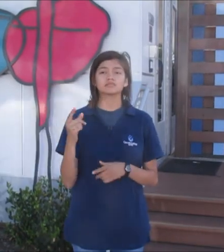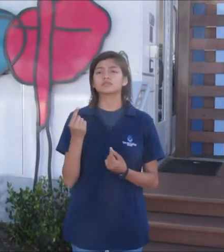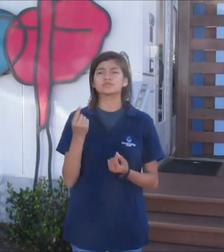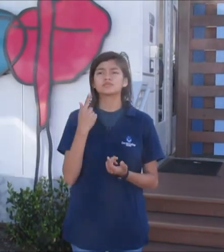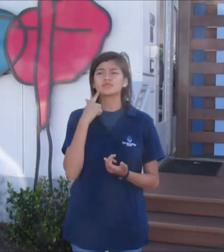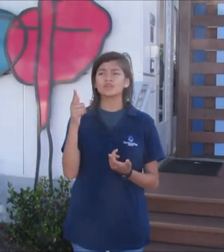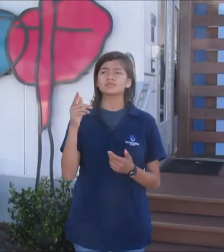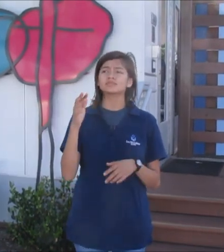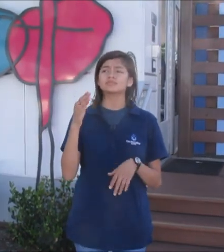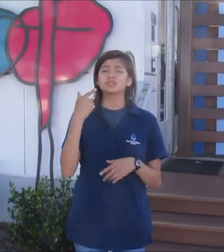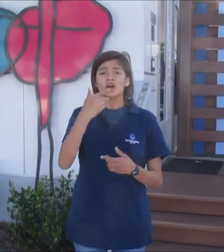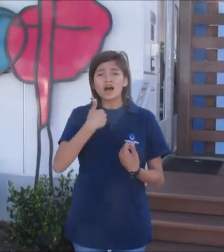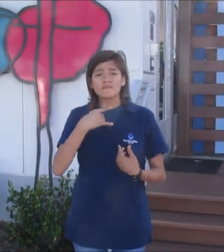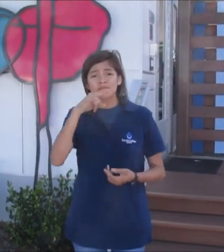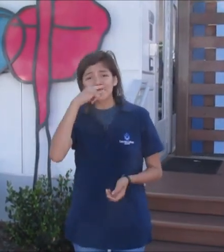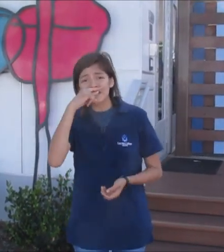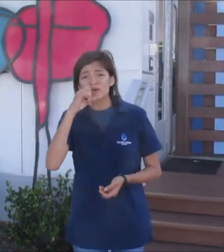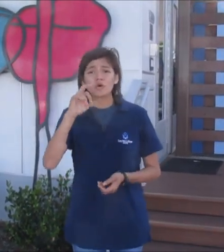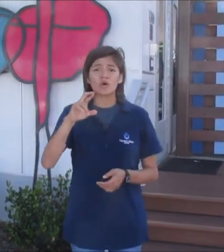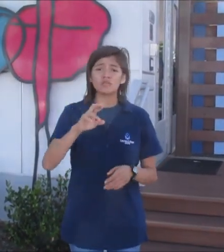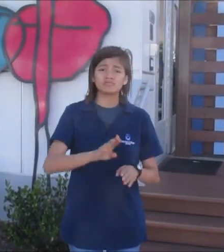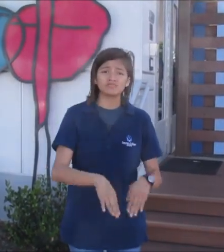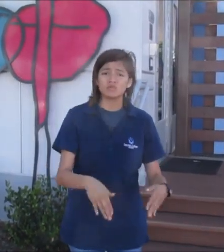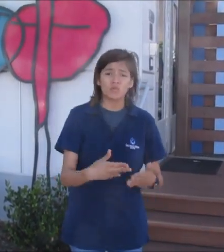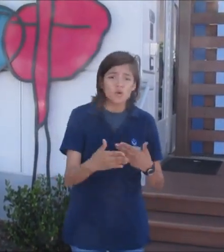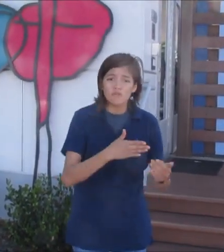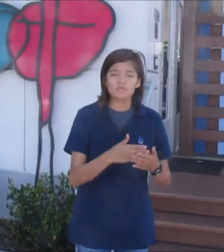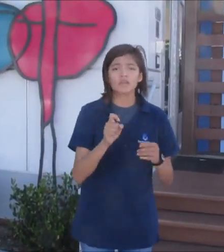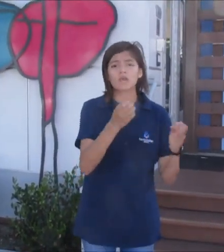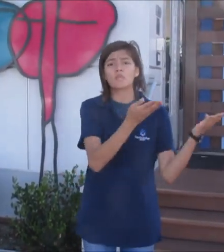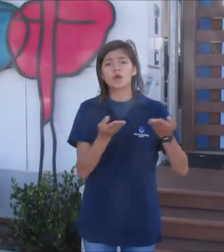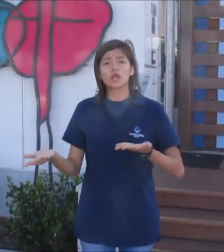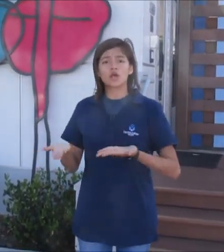What for? It's for students who have kids. You can bring your kids here.